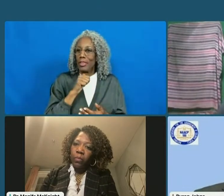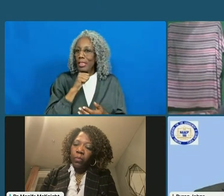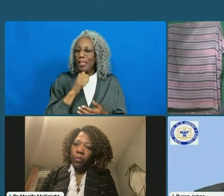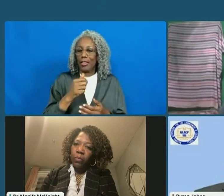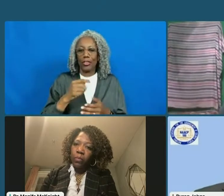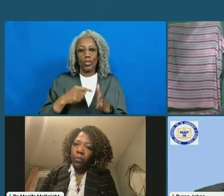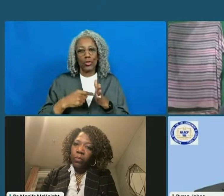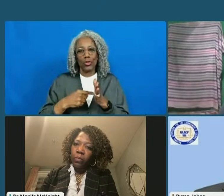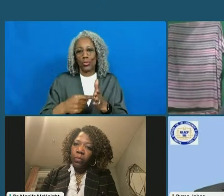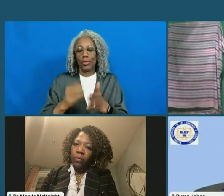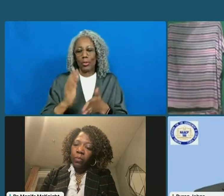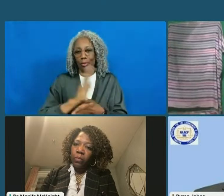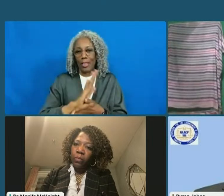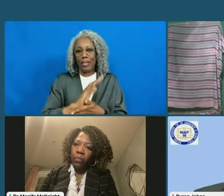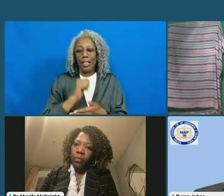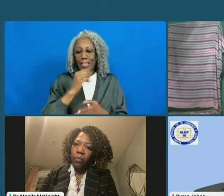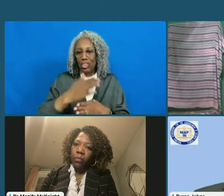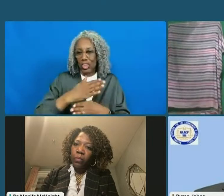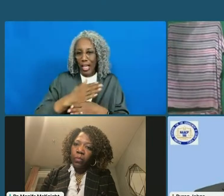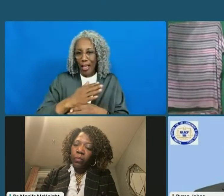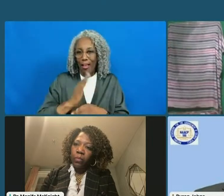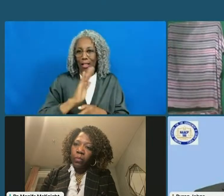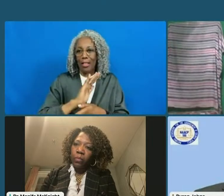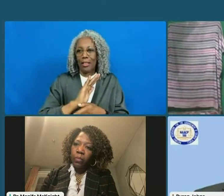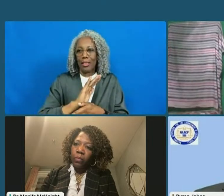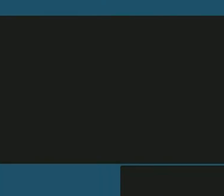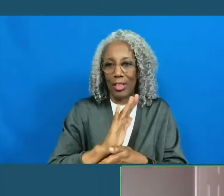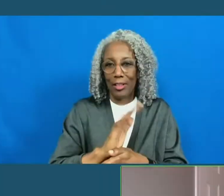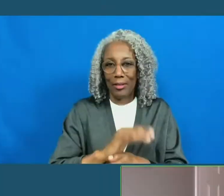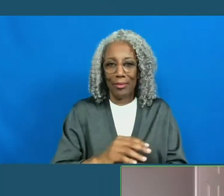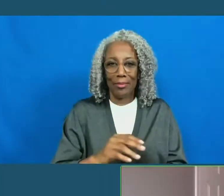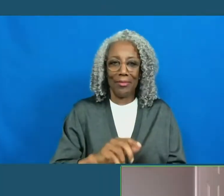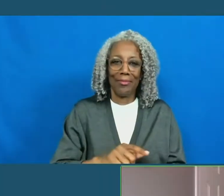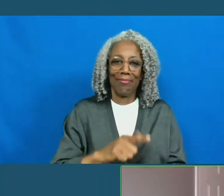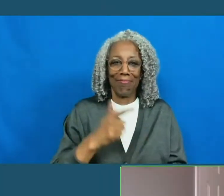happened in the school, but the schools were not did not share